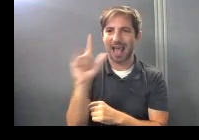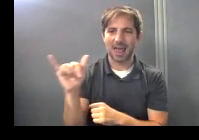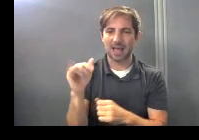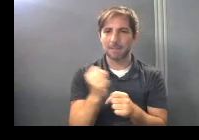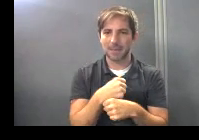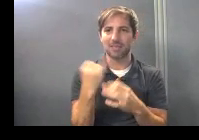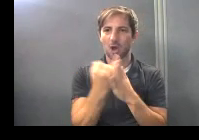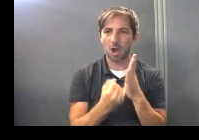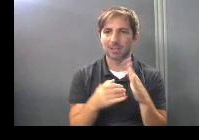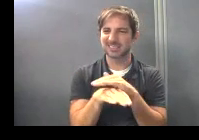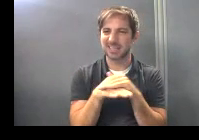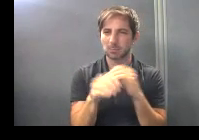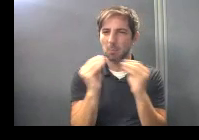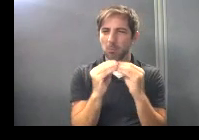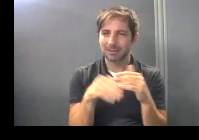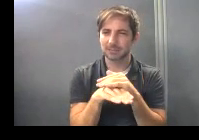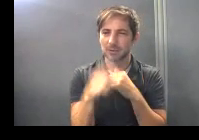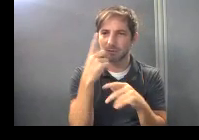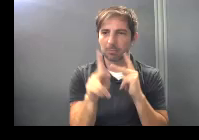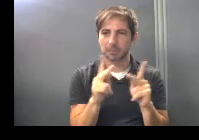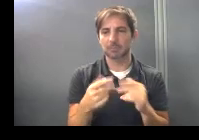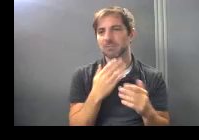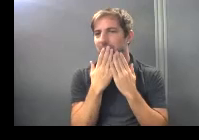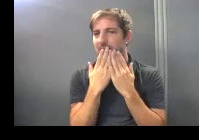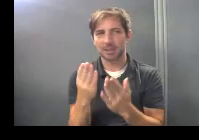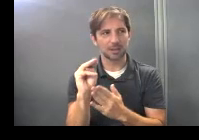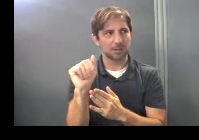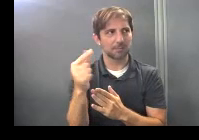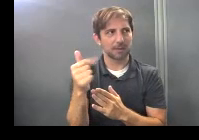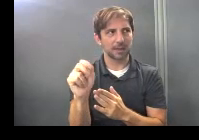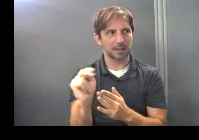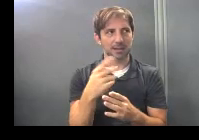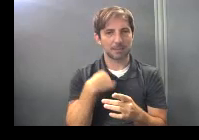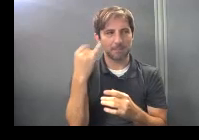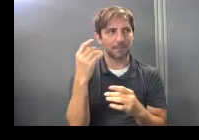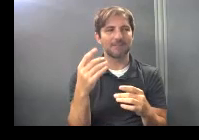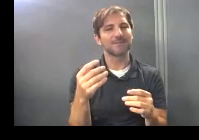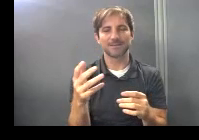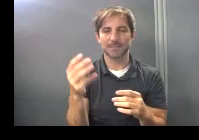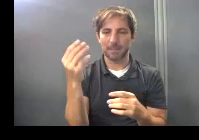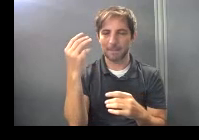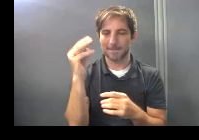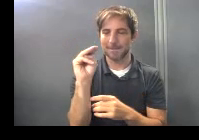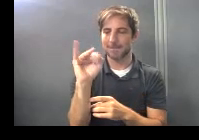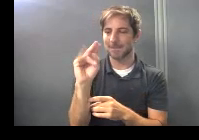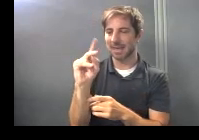I WOULD LIKE TO THANK MAGAN AND MINDSEYE FOR THE INVITATION.